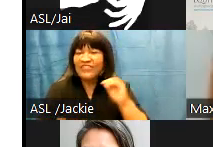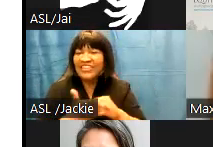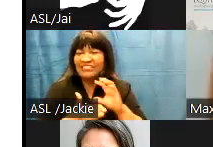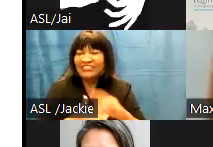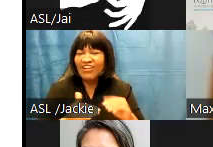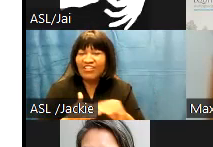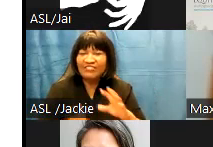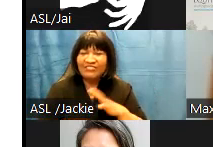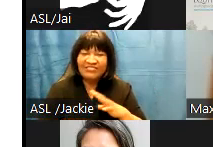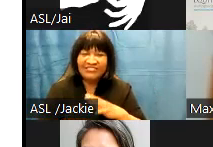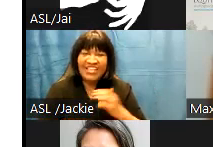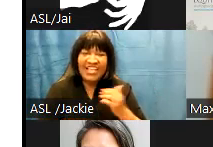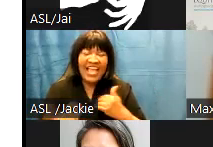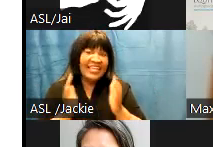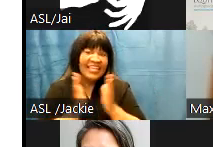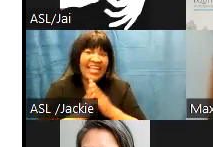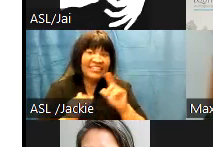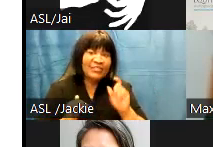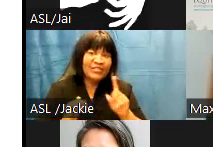I get to asking the questions to provideg some answers.